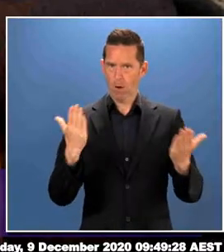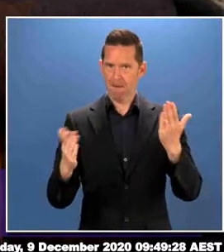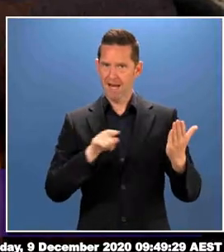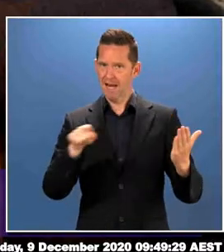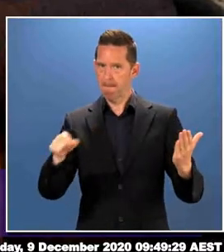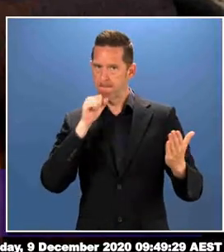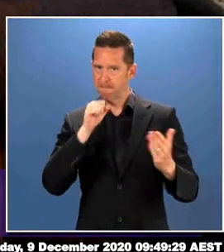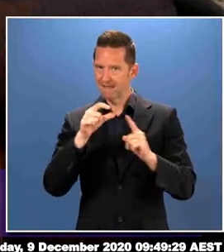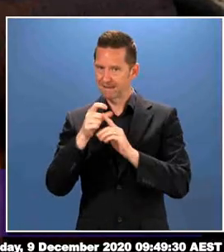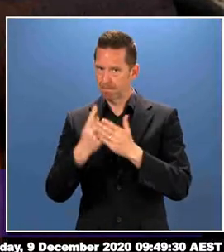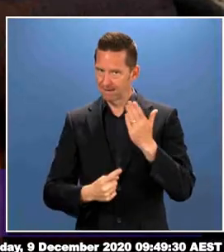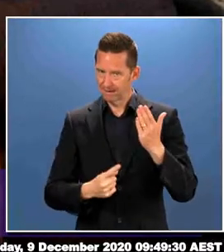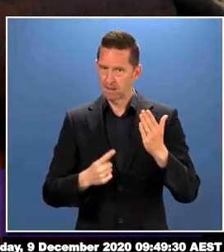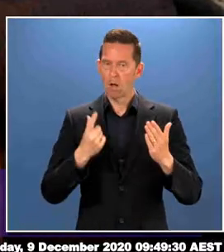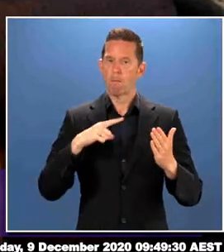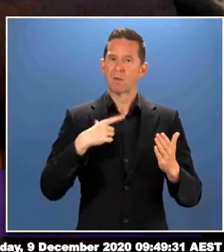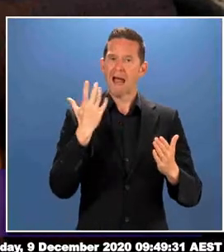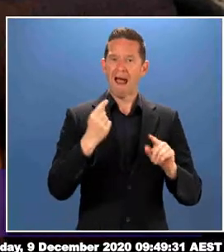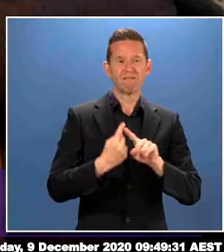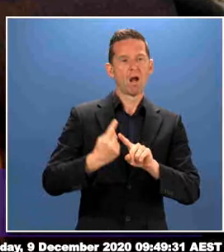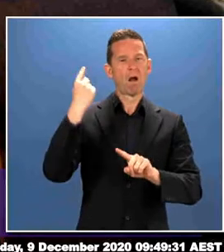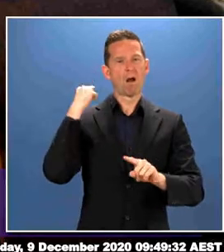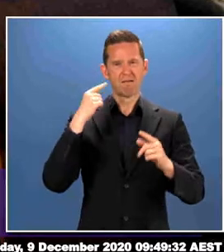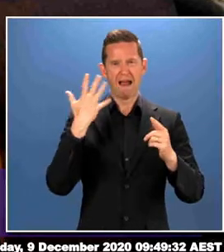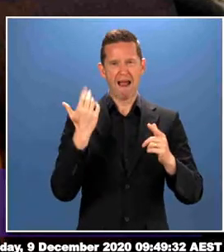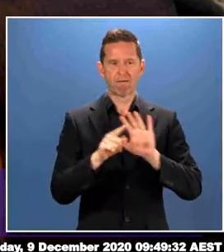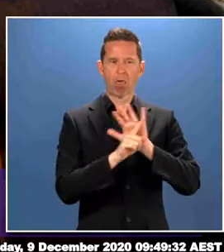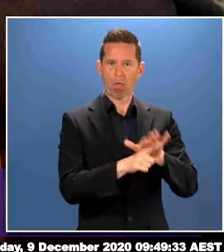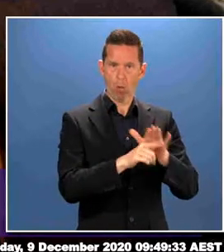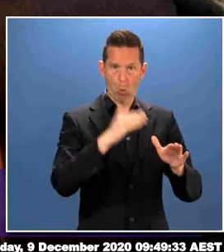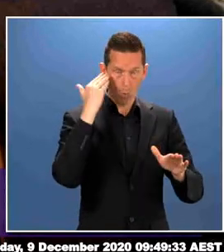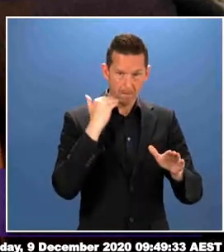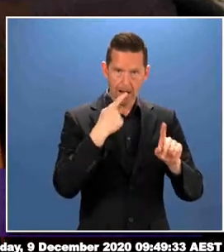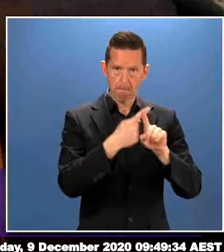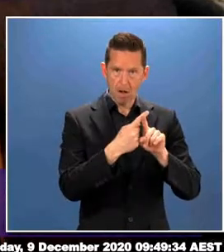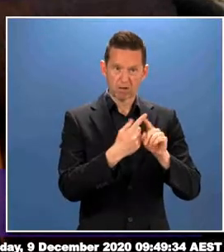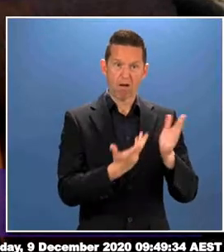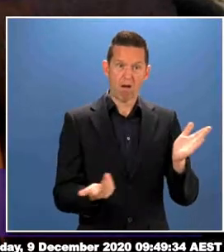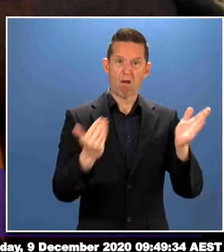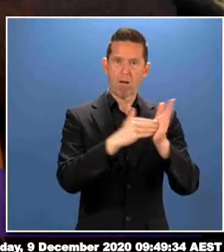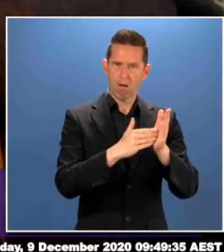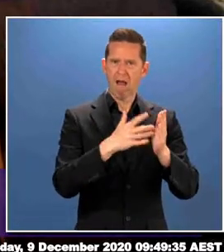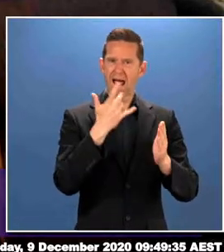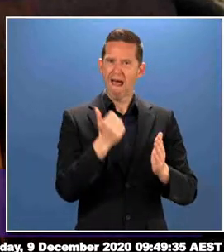only coming against the systems of ableism, we are coming across the systems of misogyny and gender violence as well.